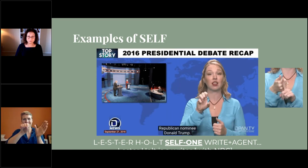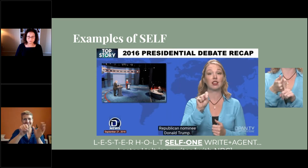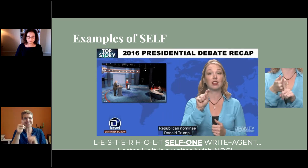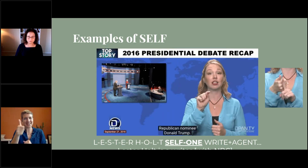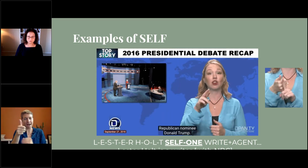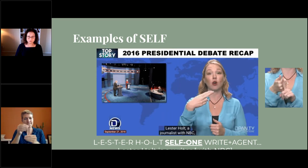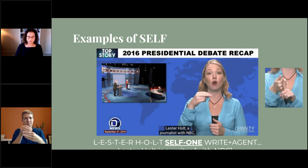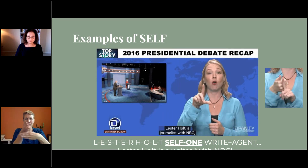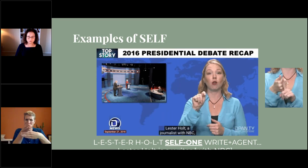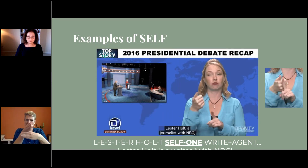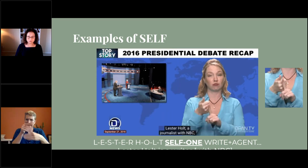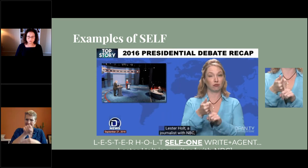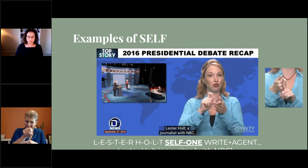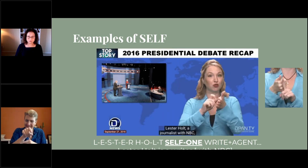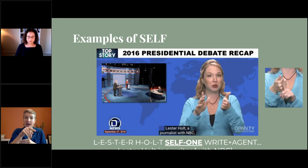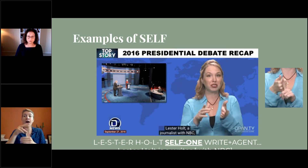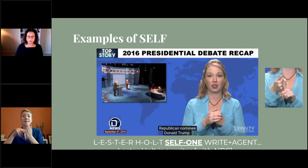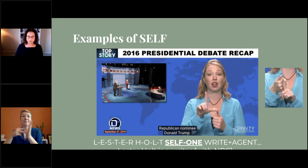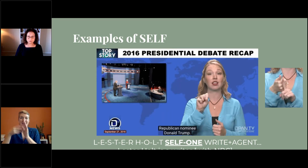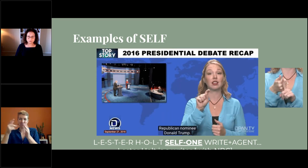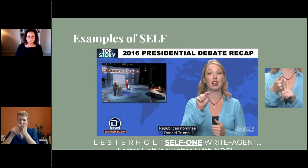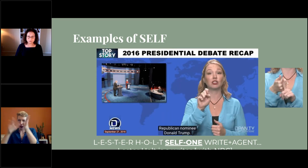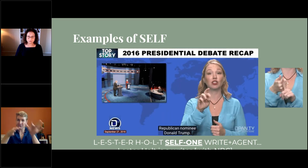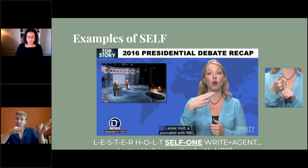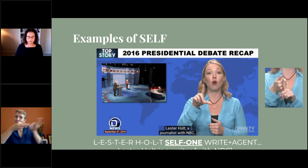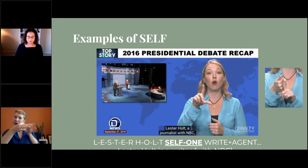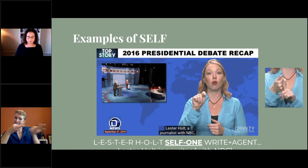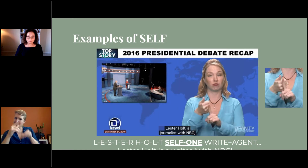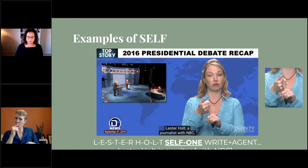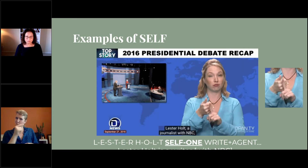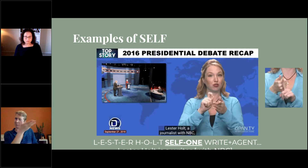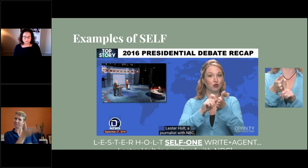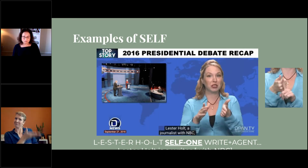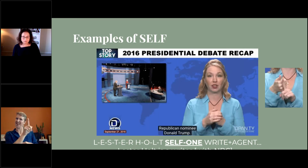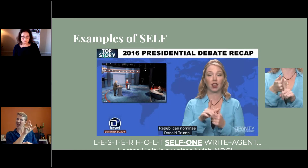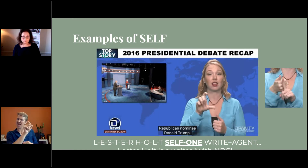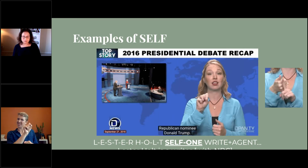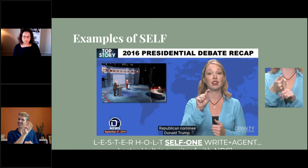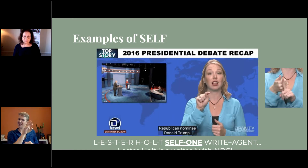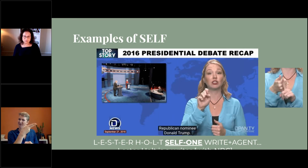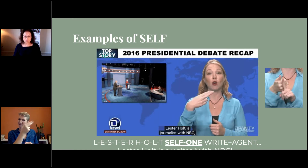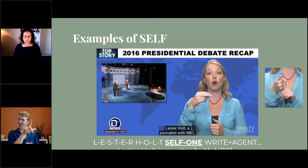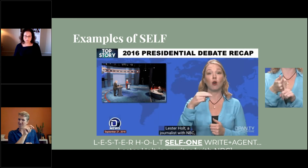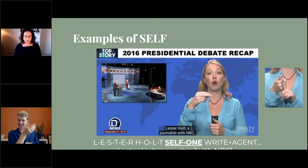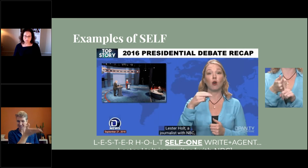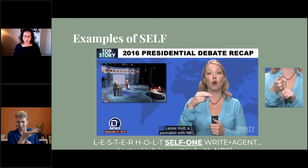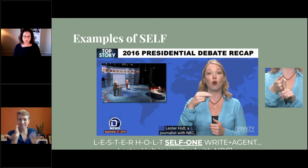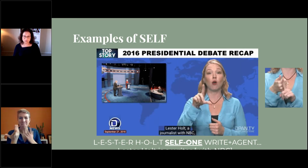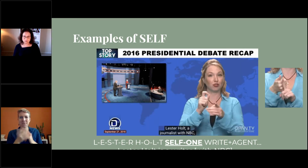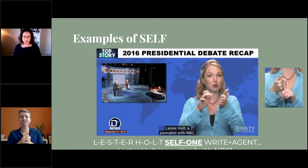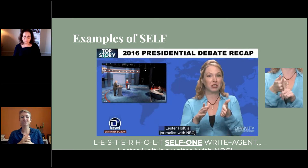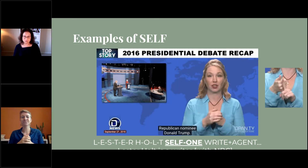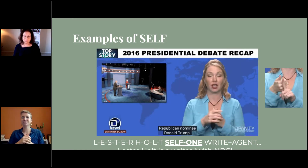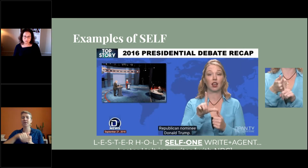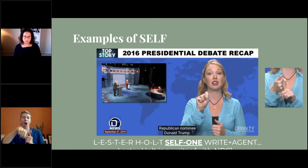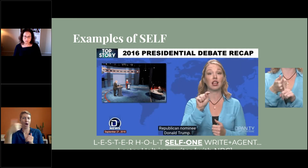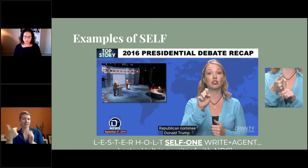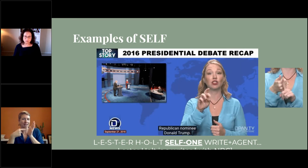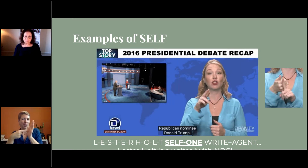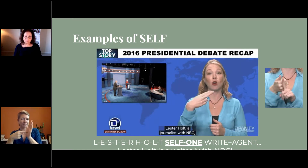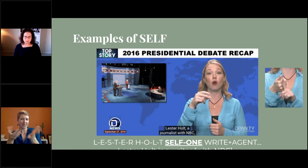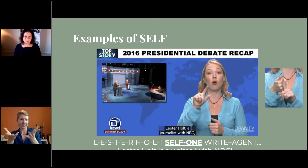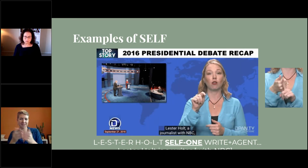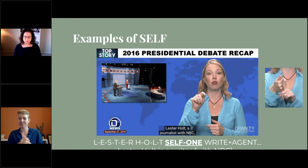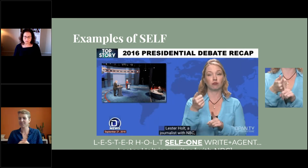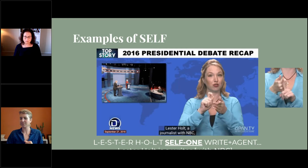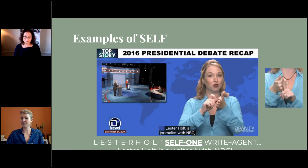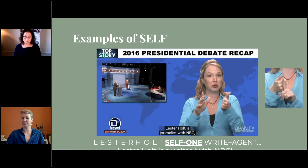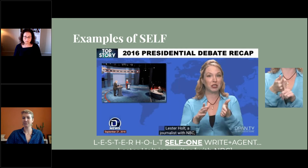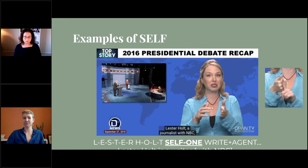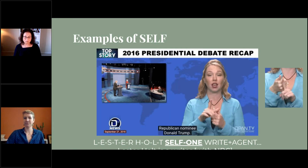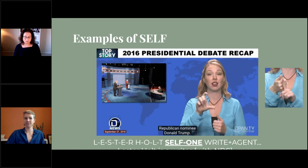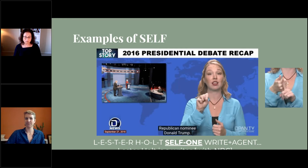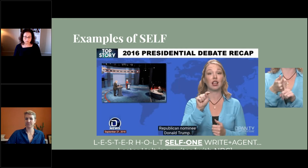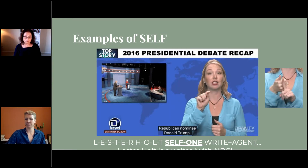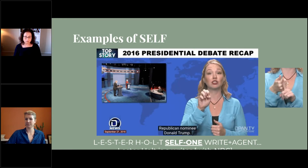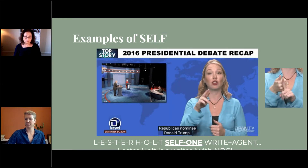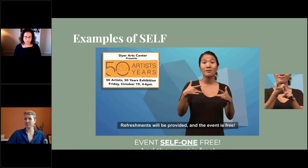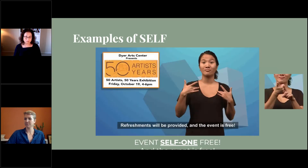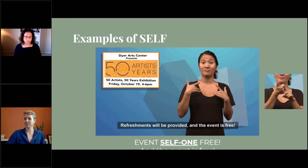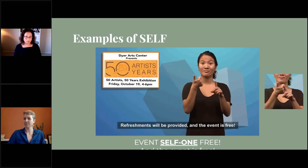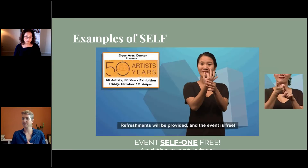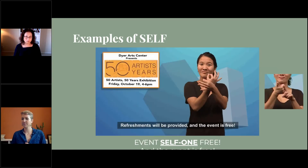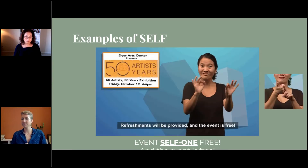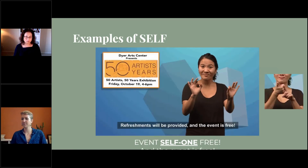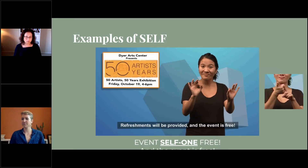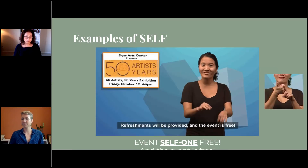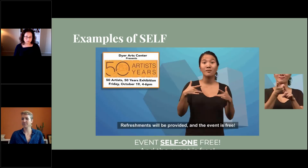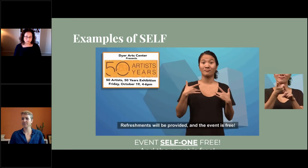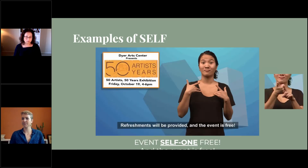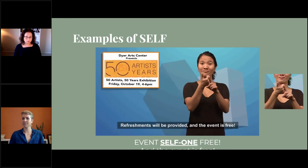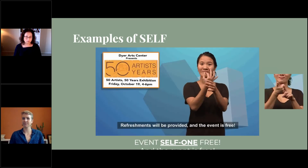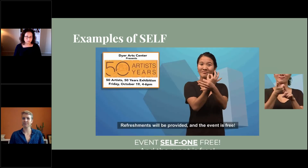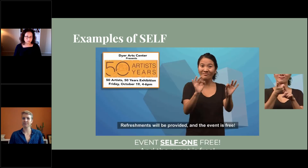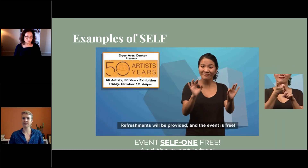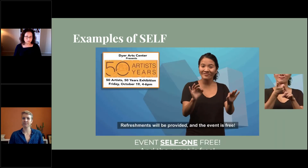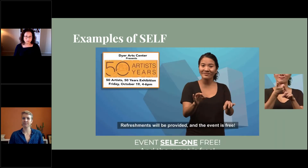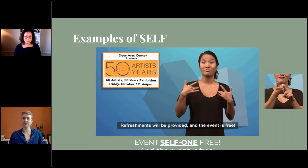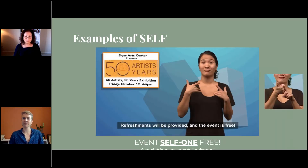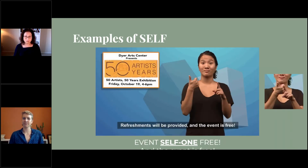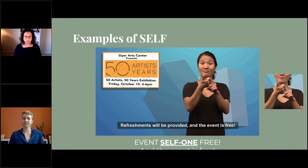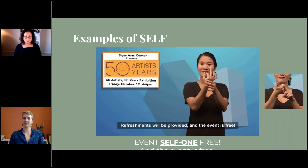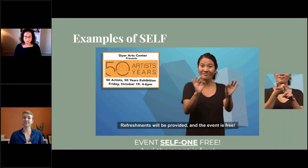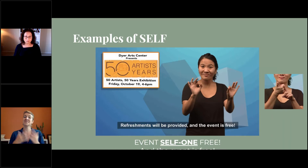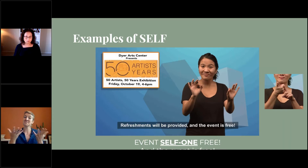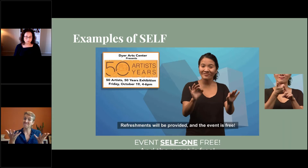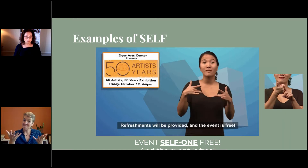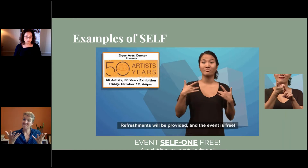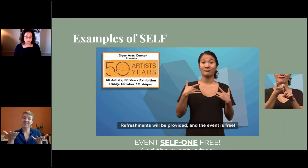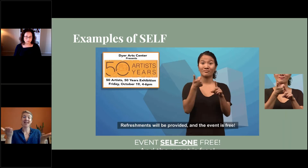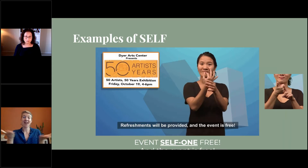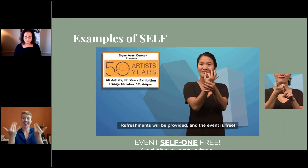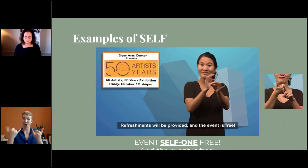And, again, SELF, as functioning in between those two statements as saying that Lester Holt is a journalist.